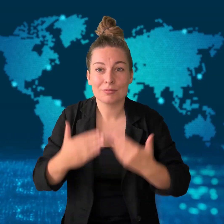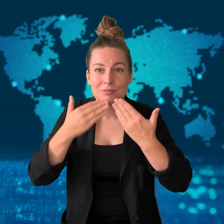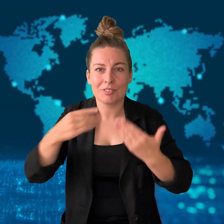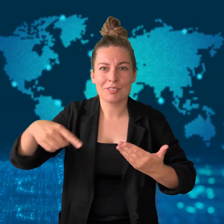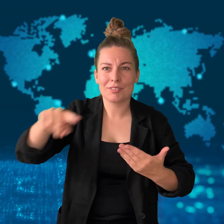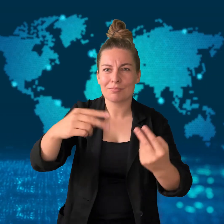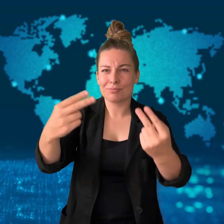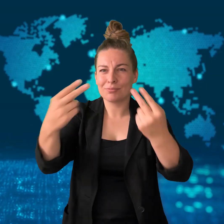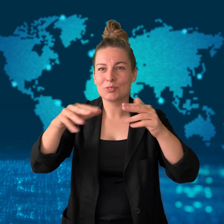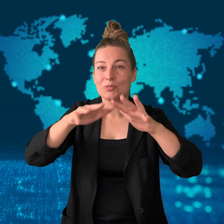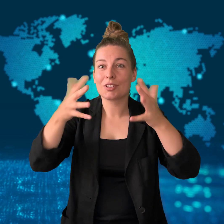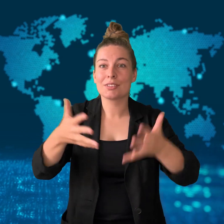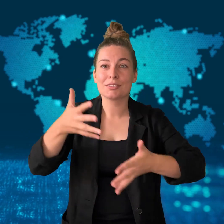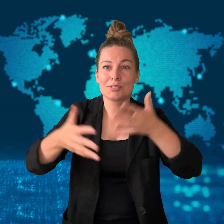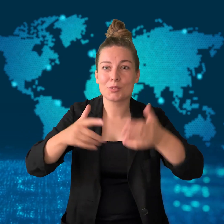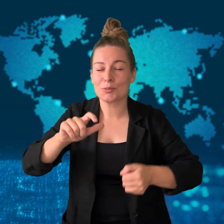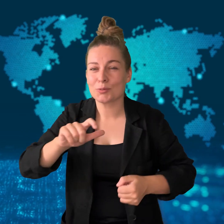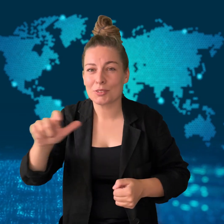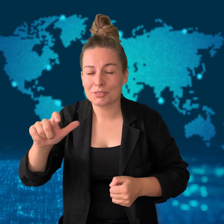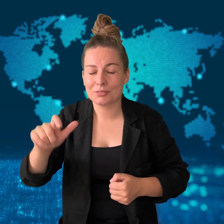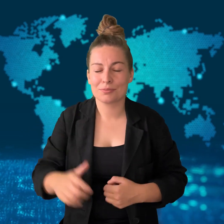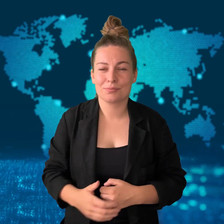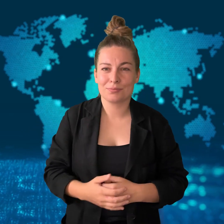Thank you for watching WorldSign Week.